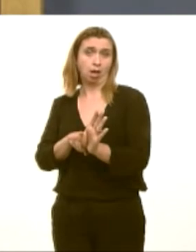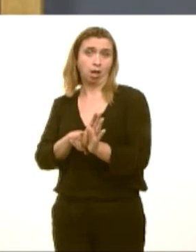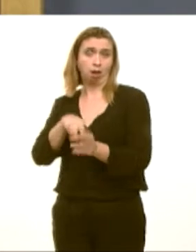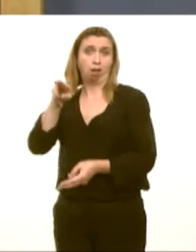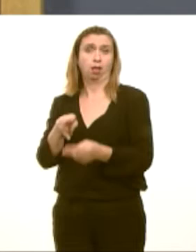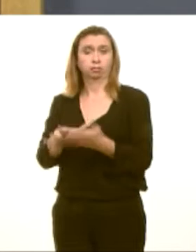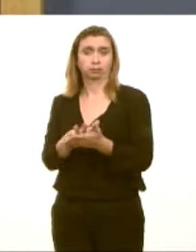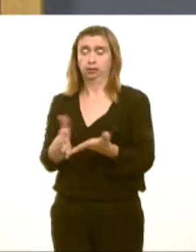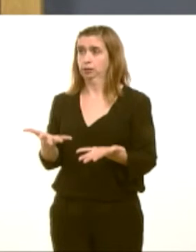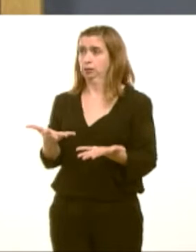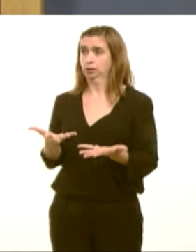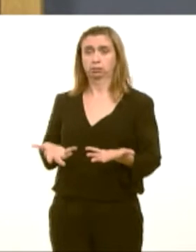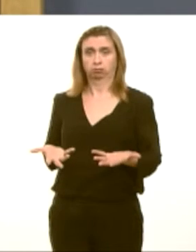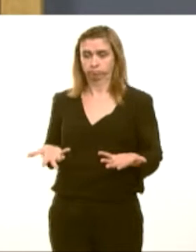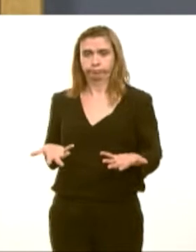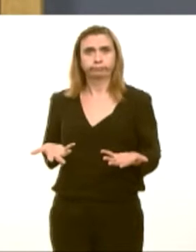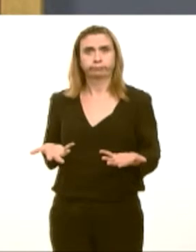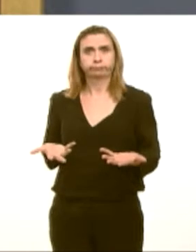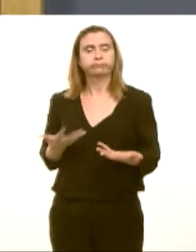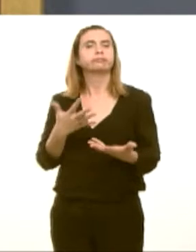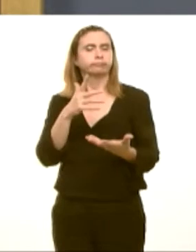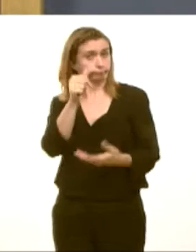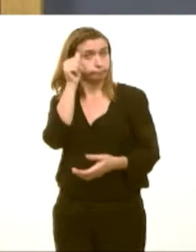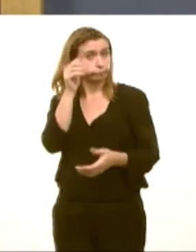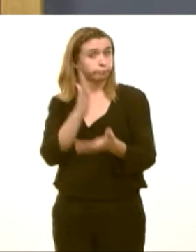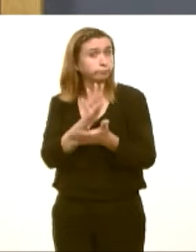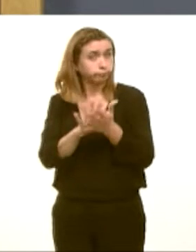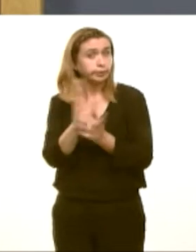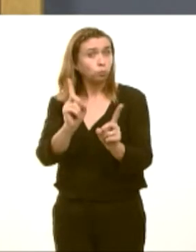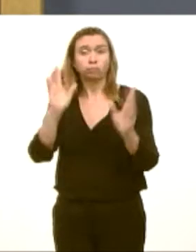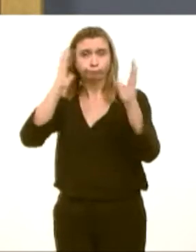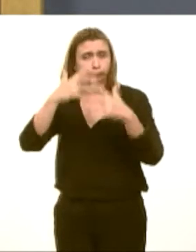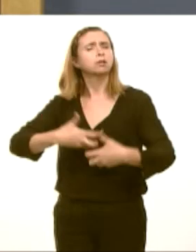Will you agree with me that there is real cause for concern and anger regarding the